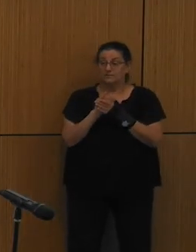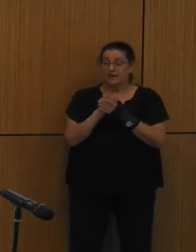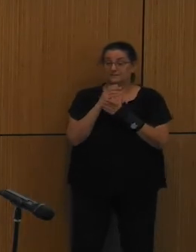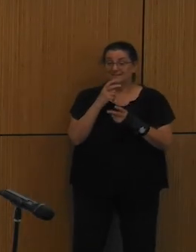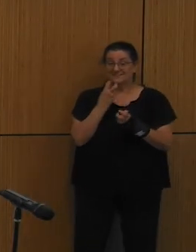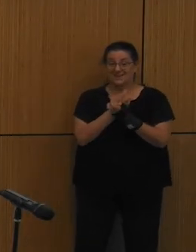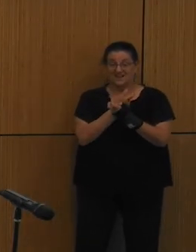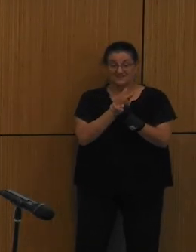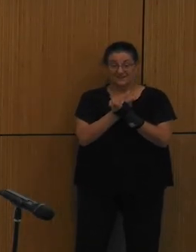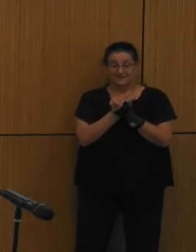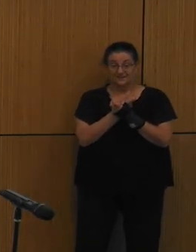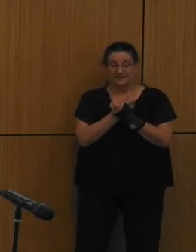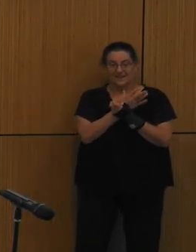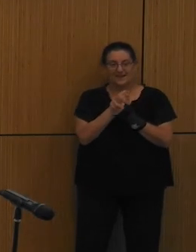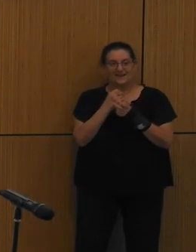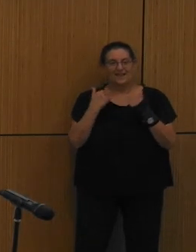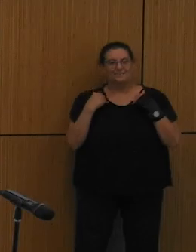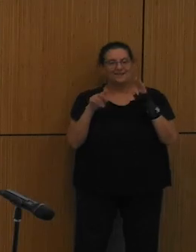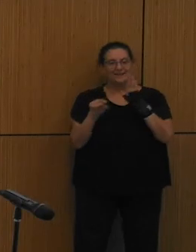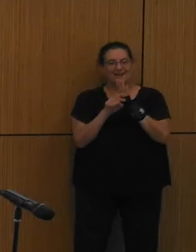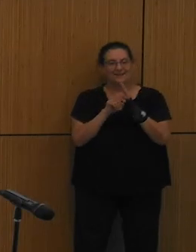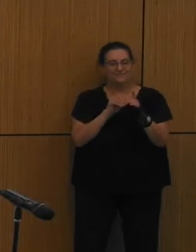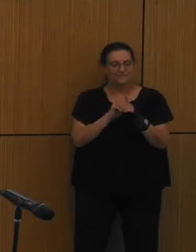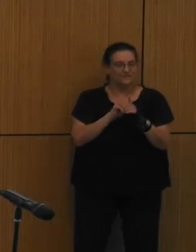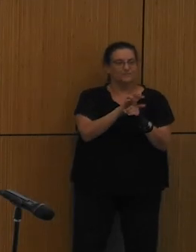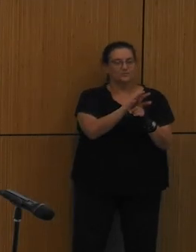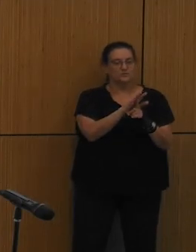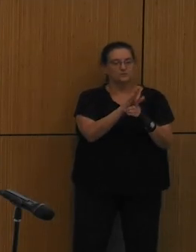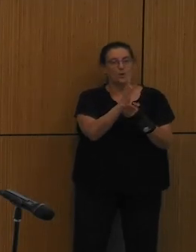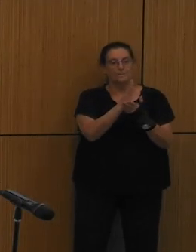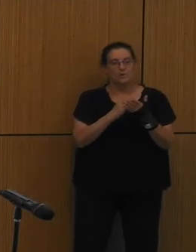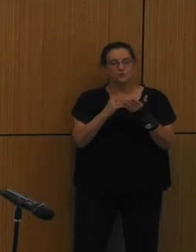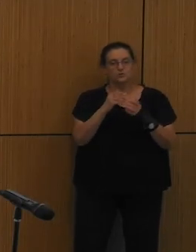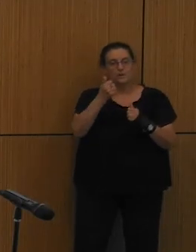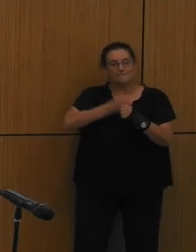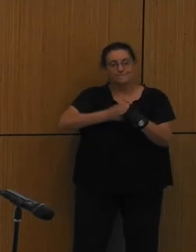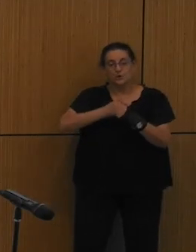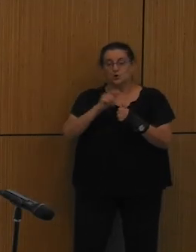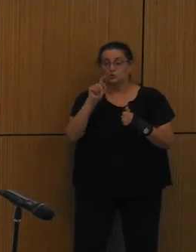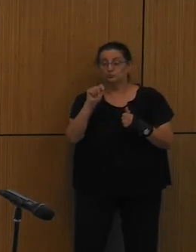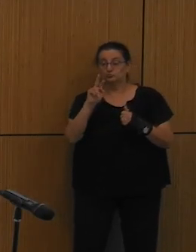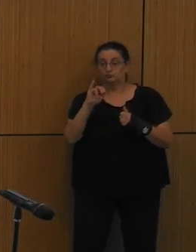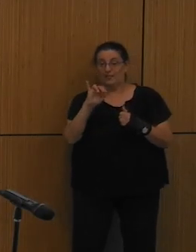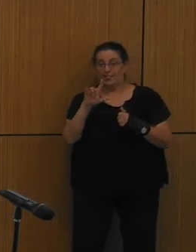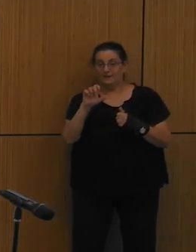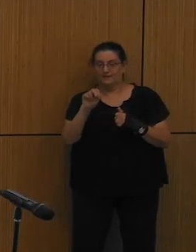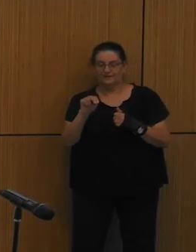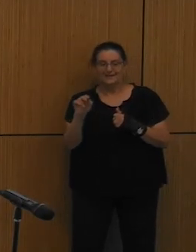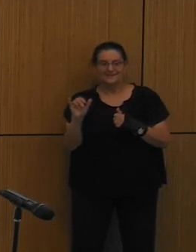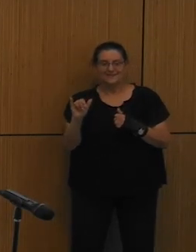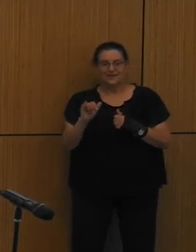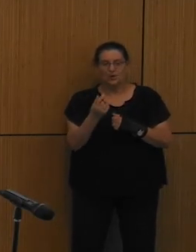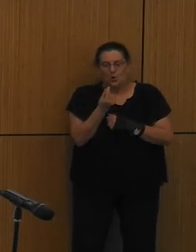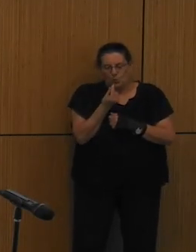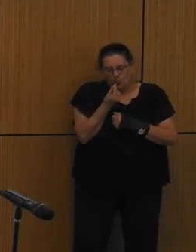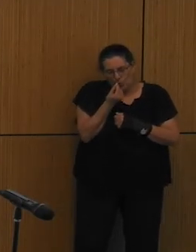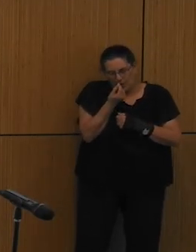at or they have negative impacts in parts per trillion levels. So a part per trillion is like a grain of sugar in like 10 million gallons of water.